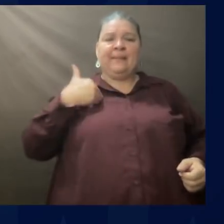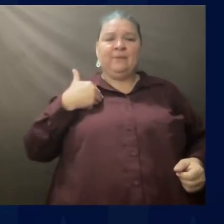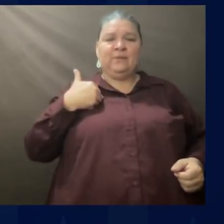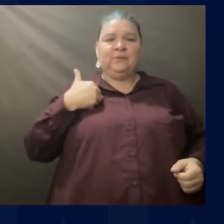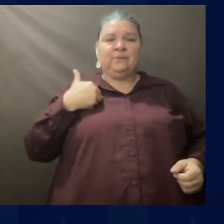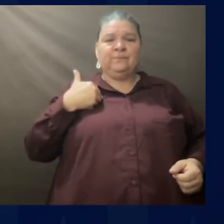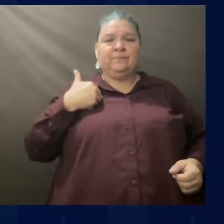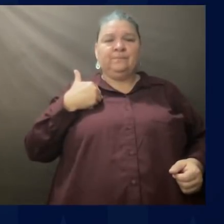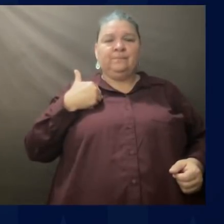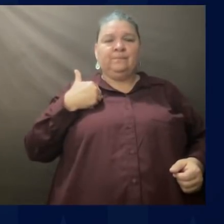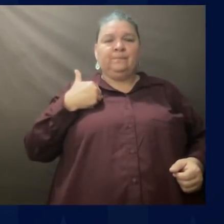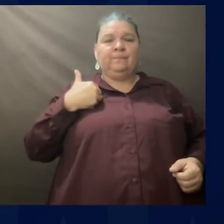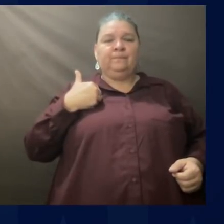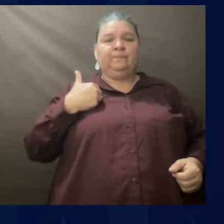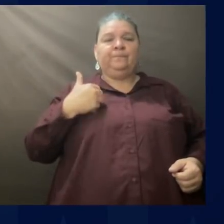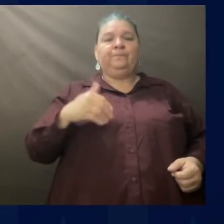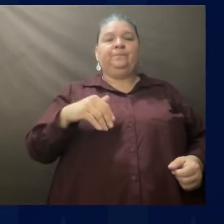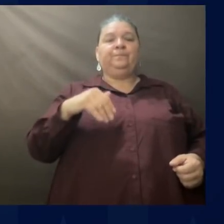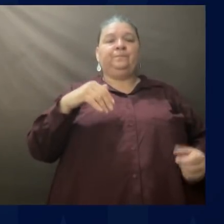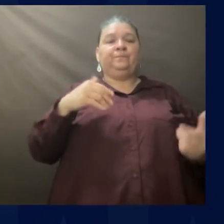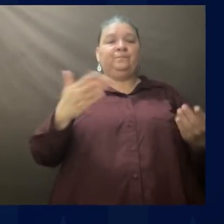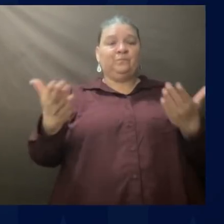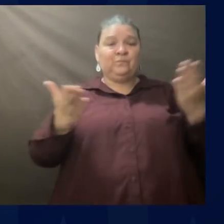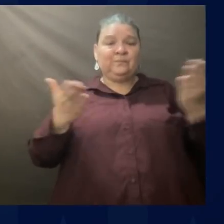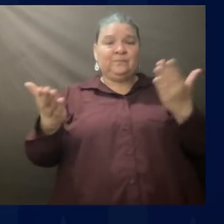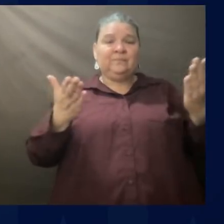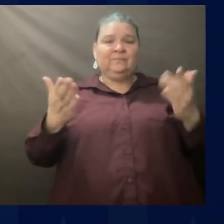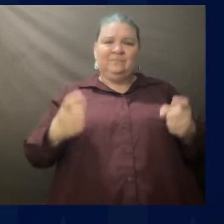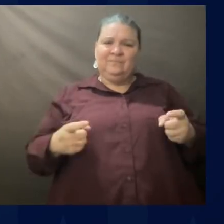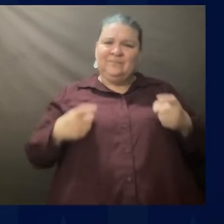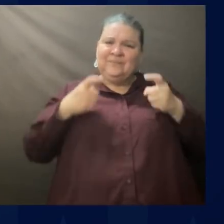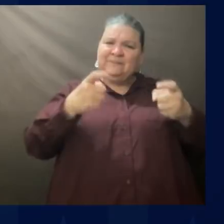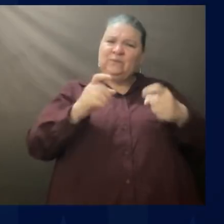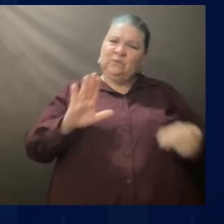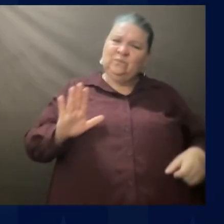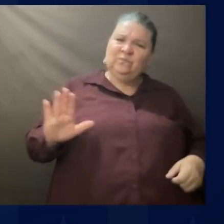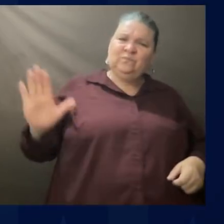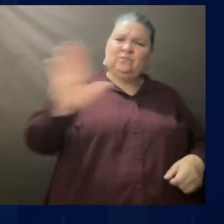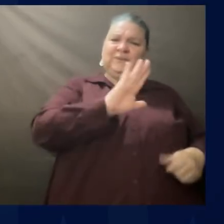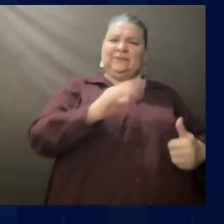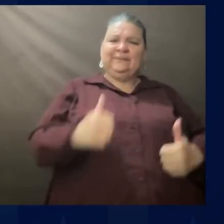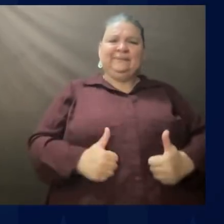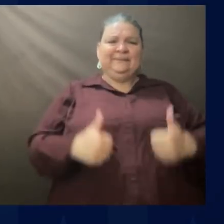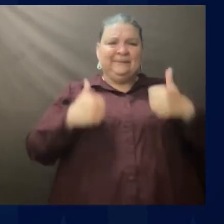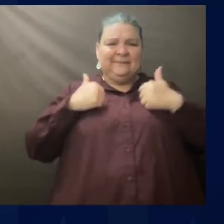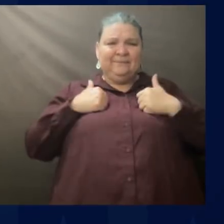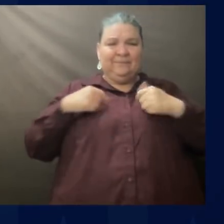of our Iraq and Afghan conflicts. Untold others died of injuries and illness